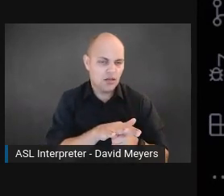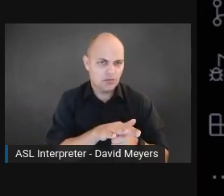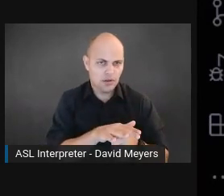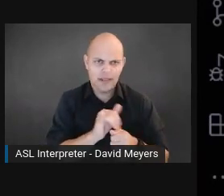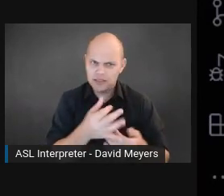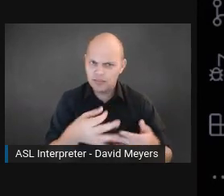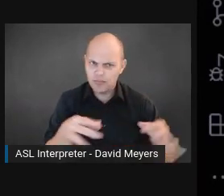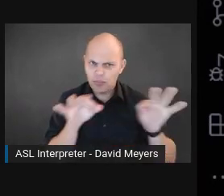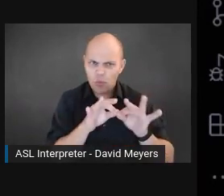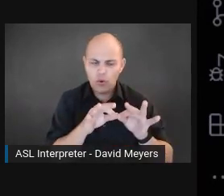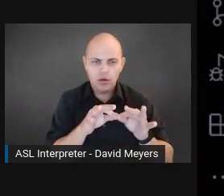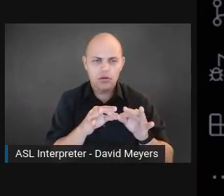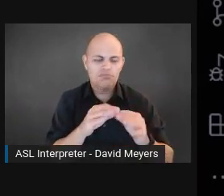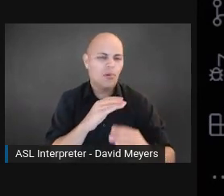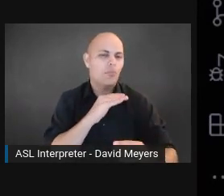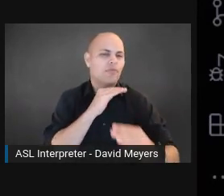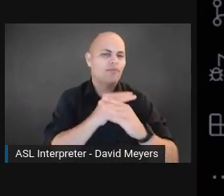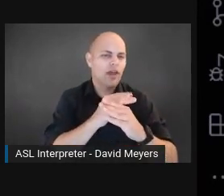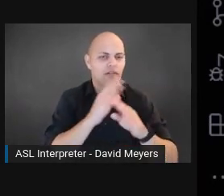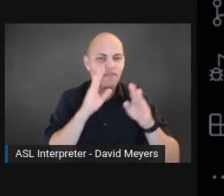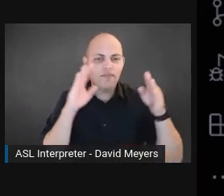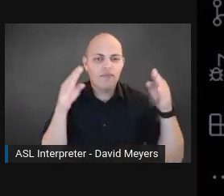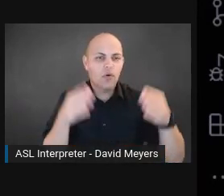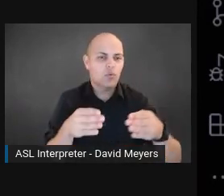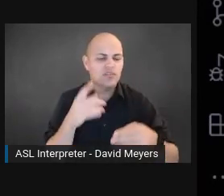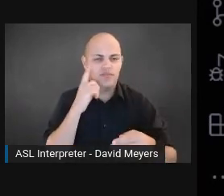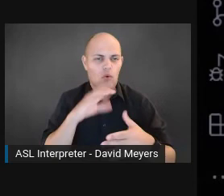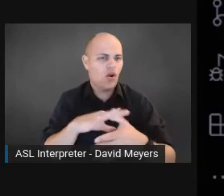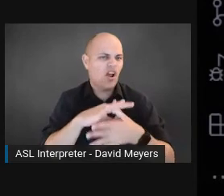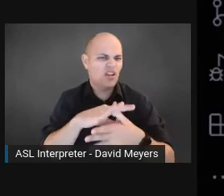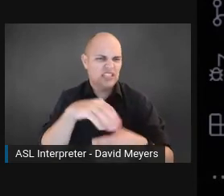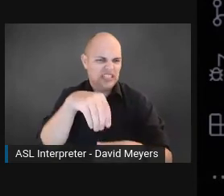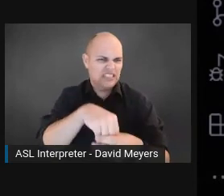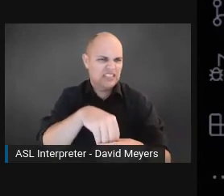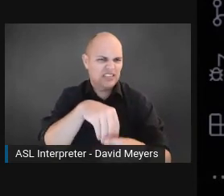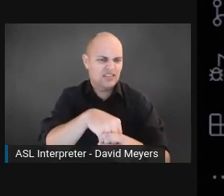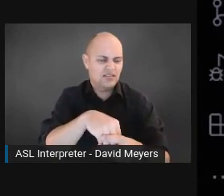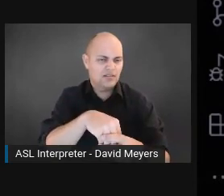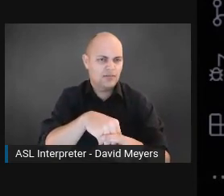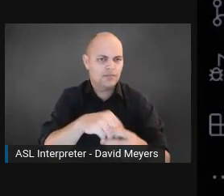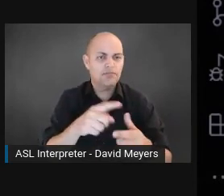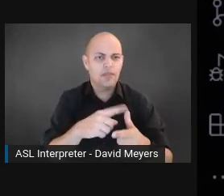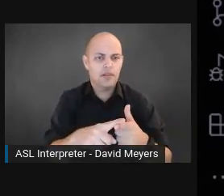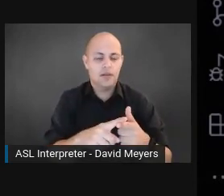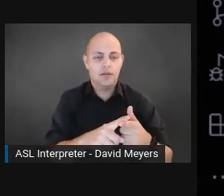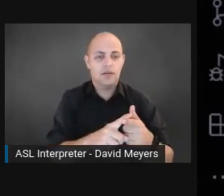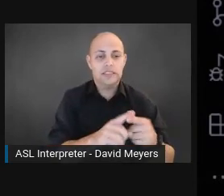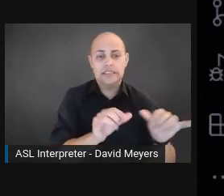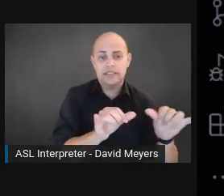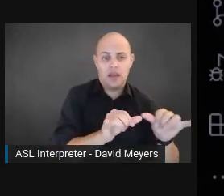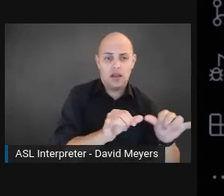from happening to content inside of there. And then we change our scale, and we change some padding,